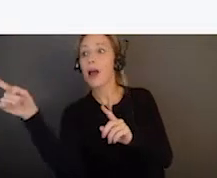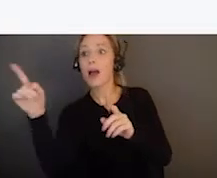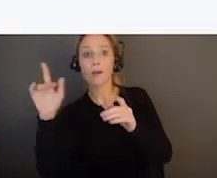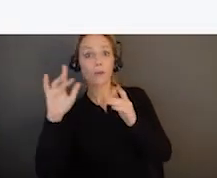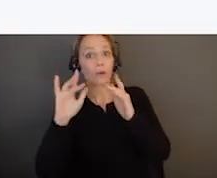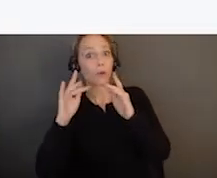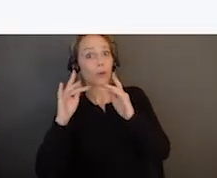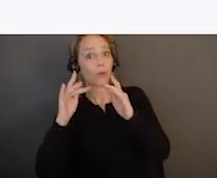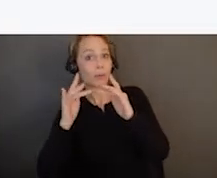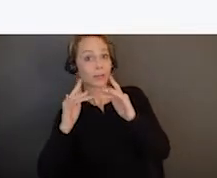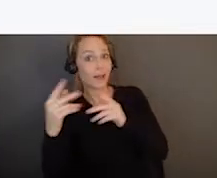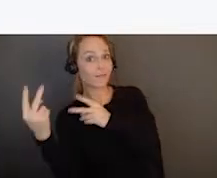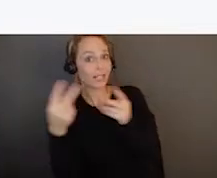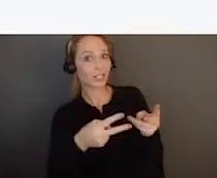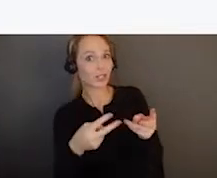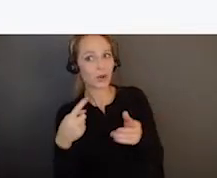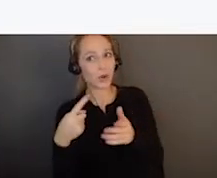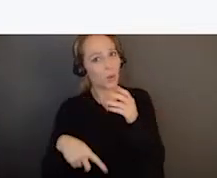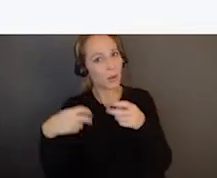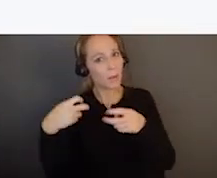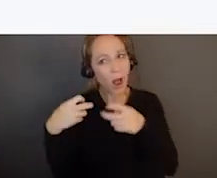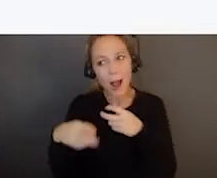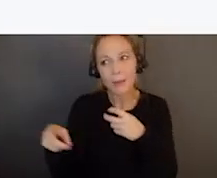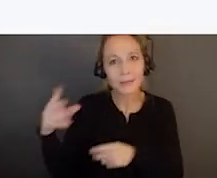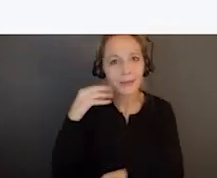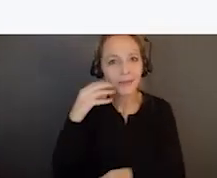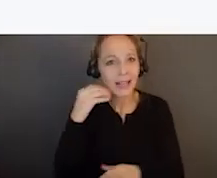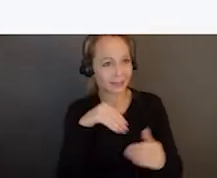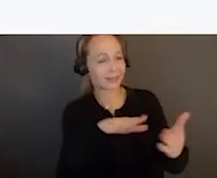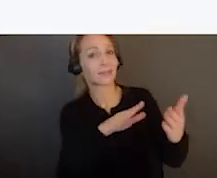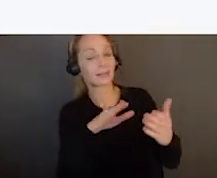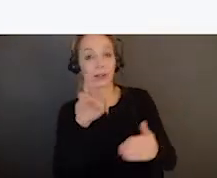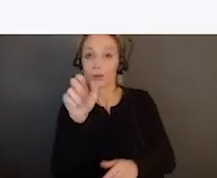PROBLEM DO THEY FACE? WELL, THE REALITY IS THAT MANY DIGITAL EXPERIENCES